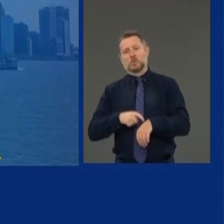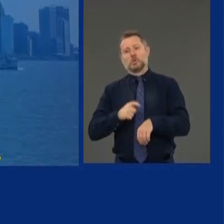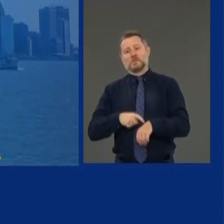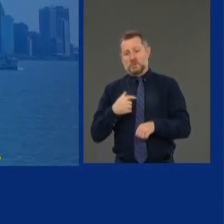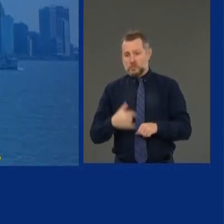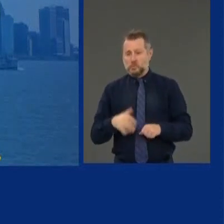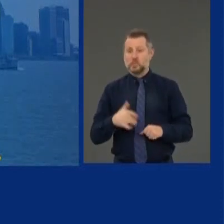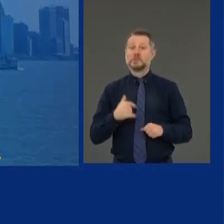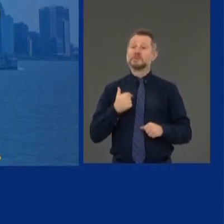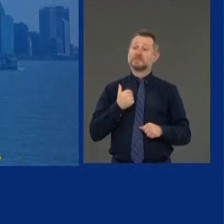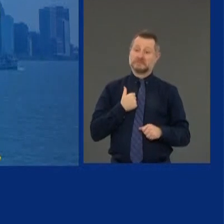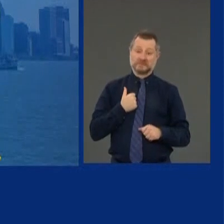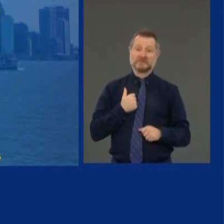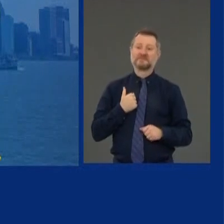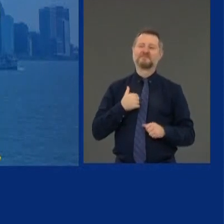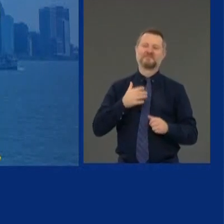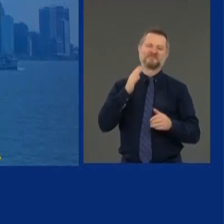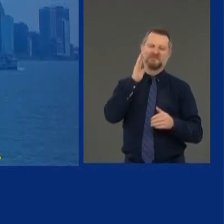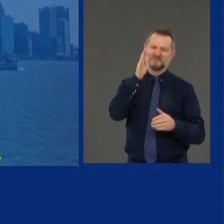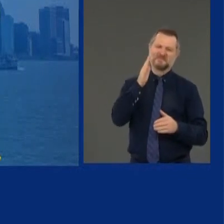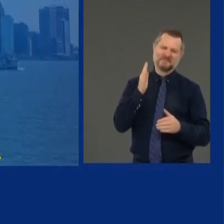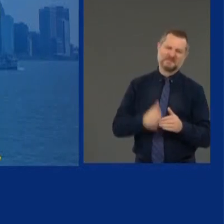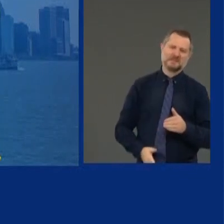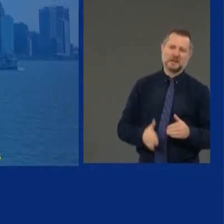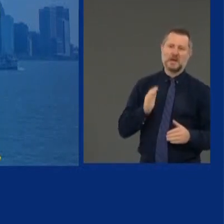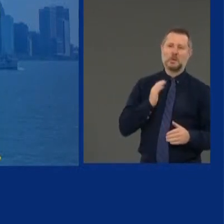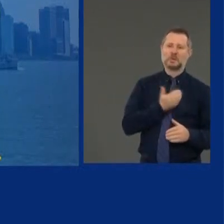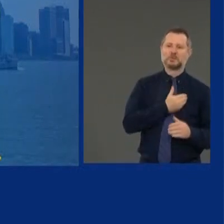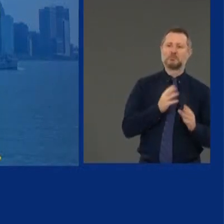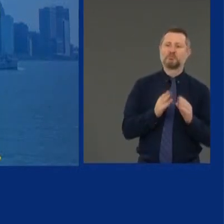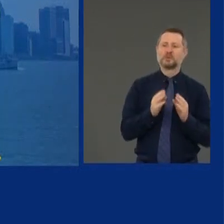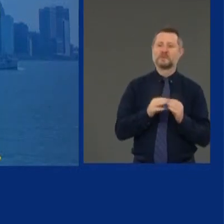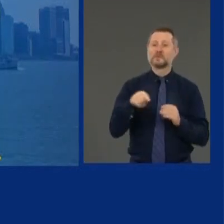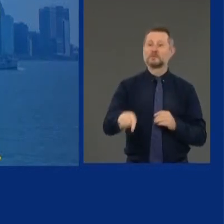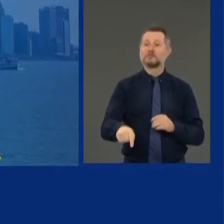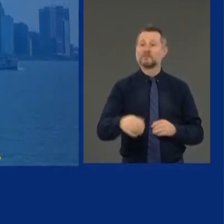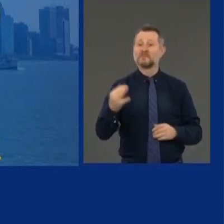FUN, TAKE A LOT OF TIME.